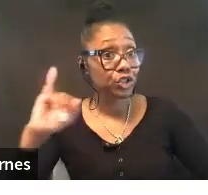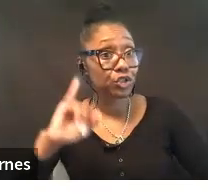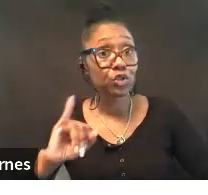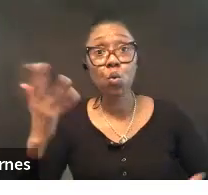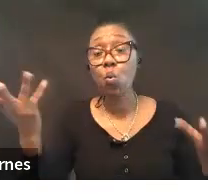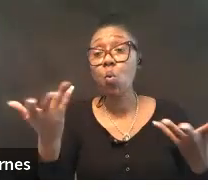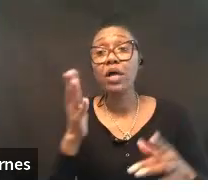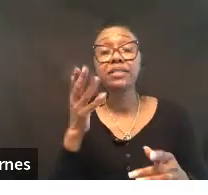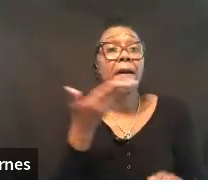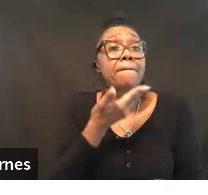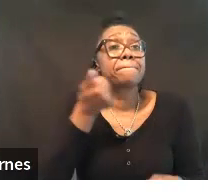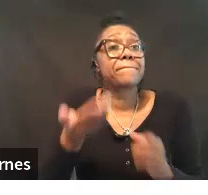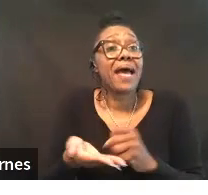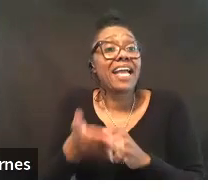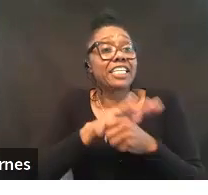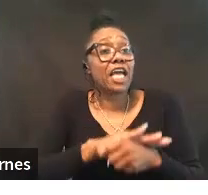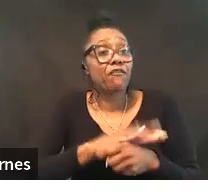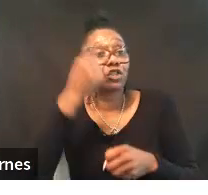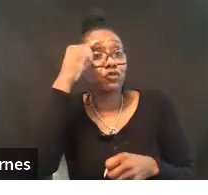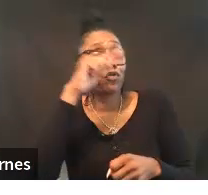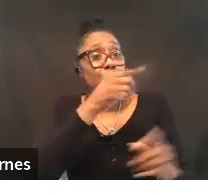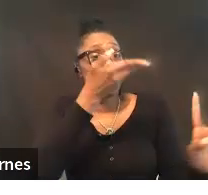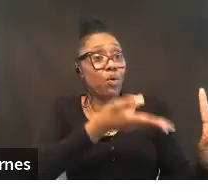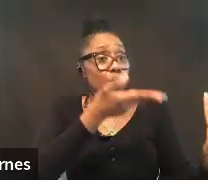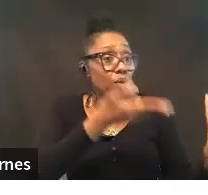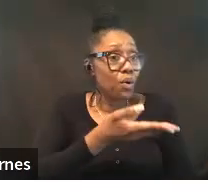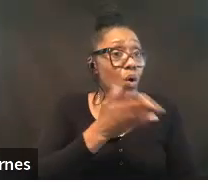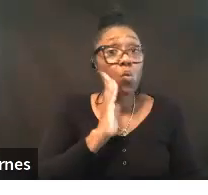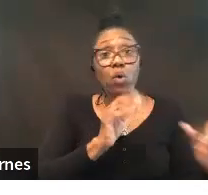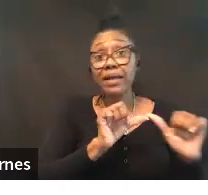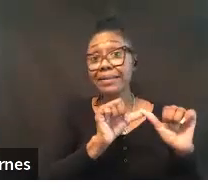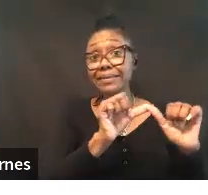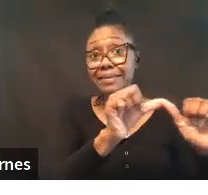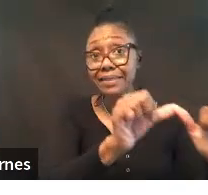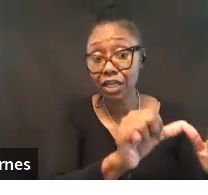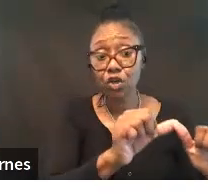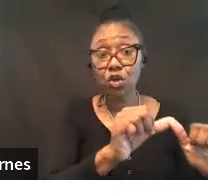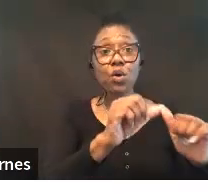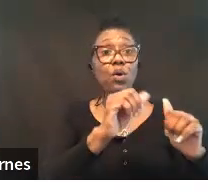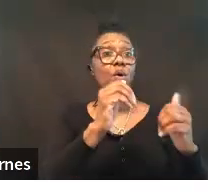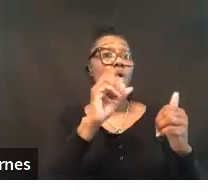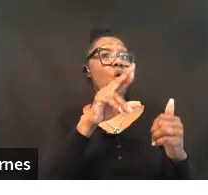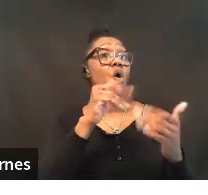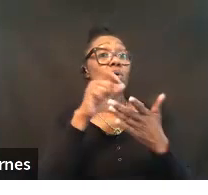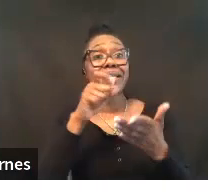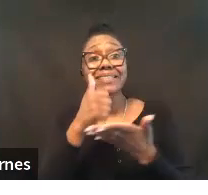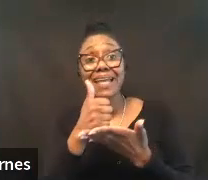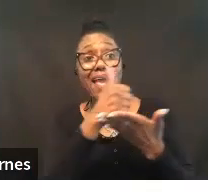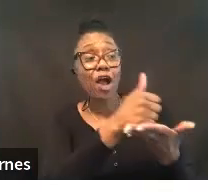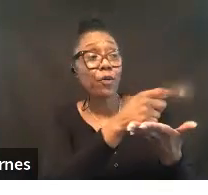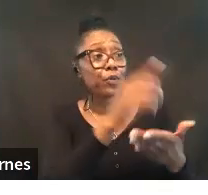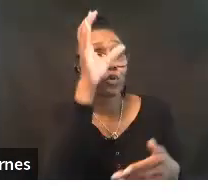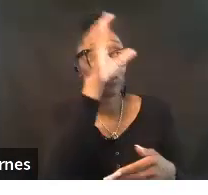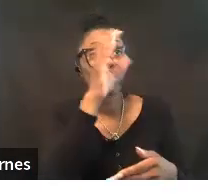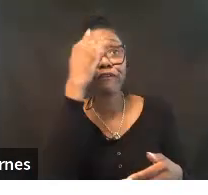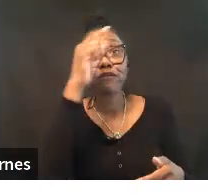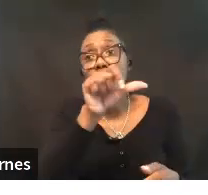Will you maintain coverage? How long will that coverage be? Do we need to help you look for other areas of coverage?